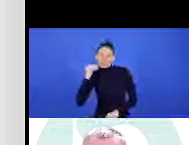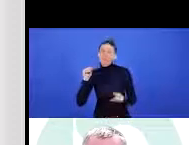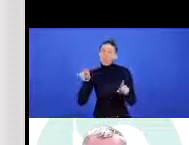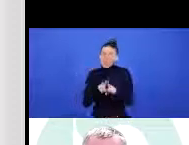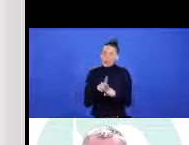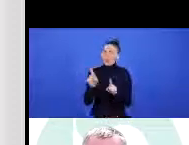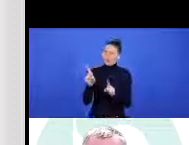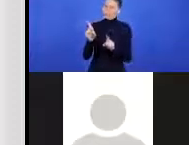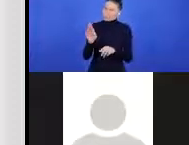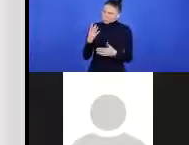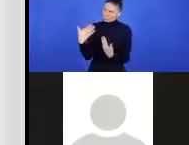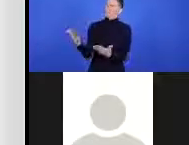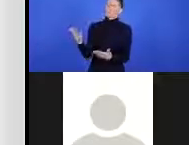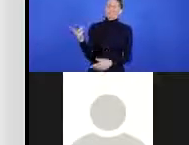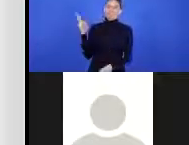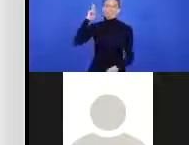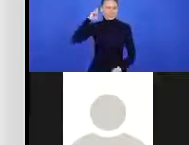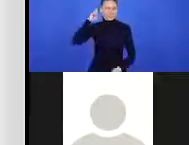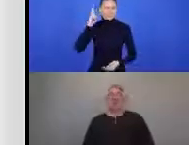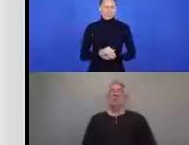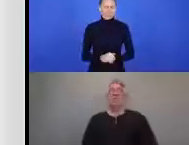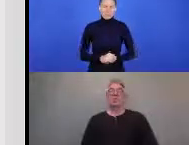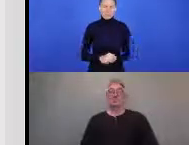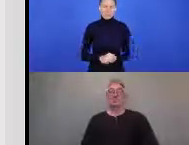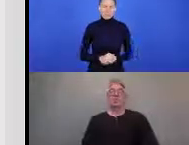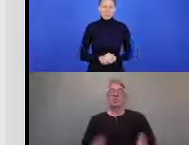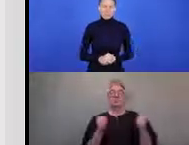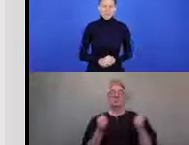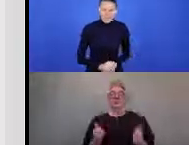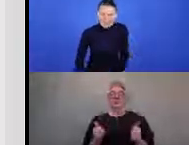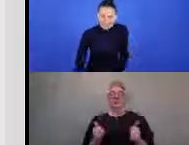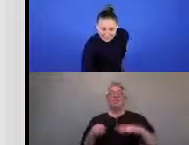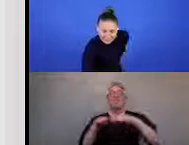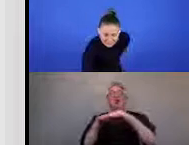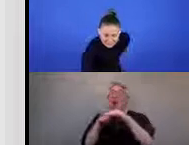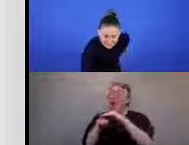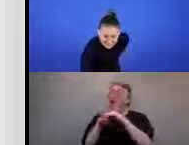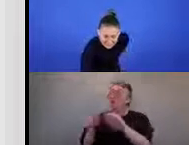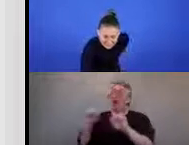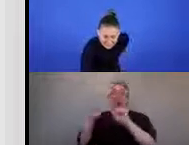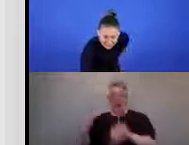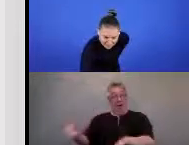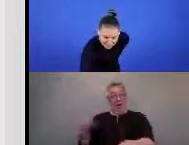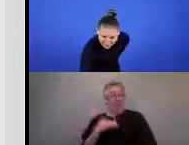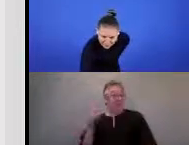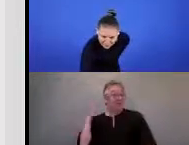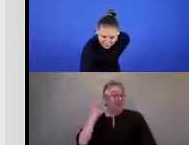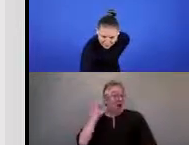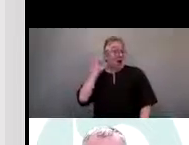al loss comes into play in terms of important point to make in the paper.